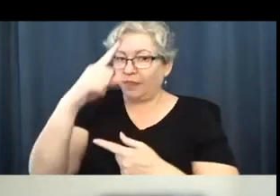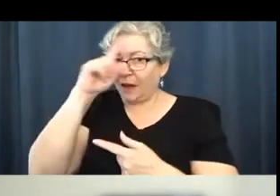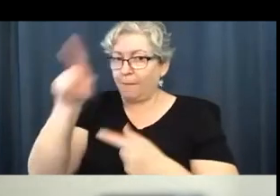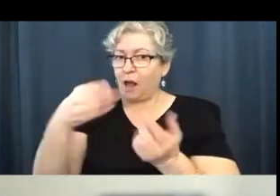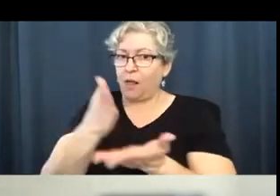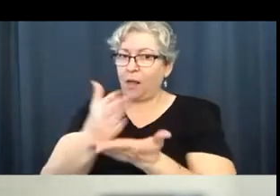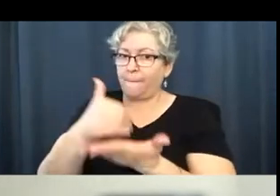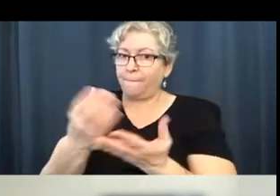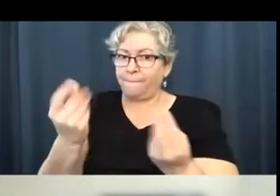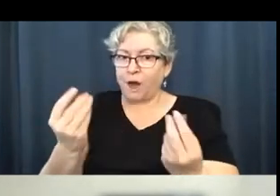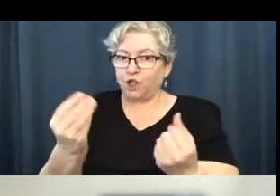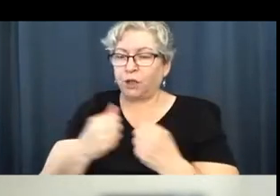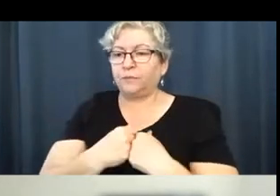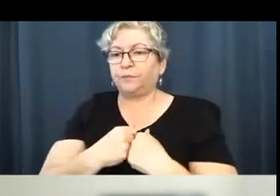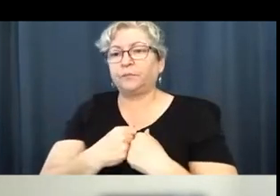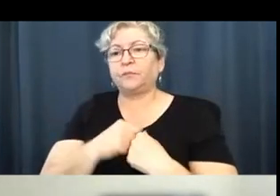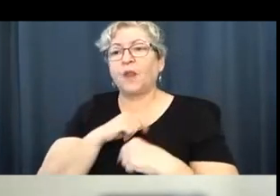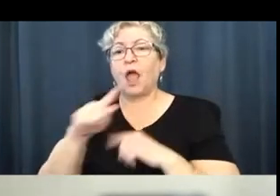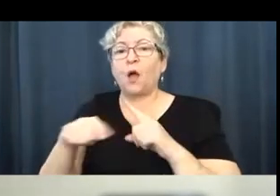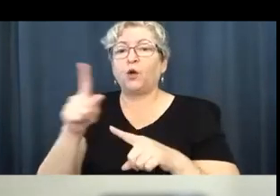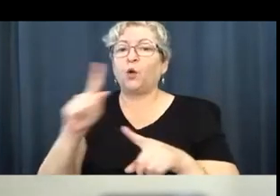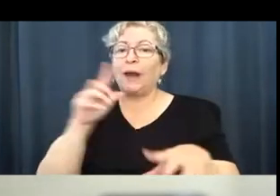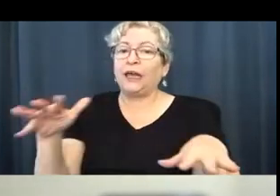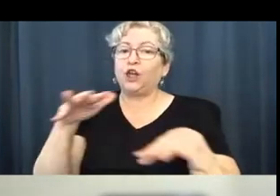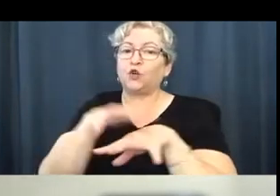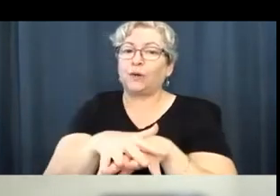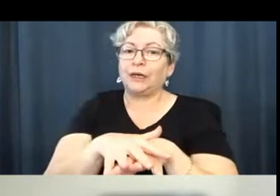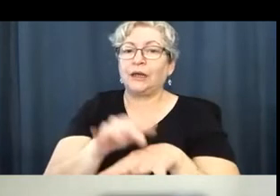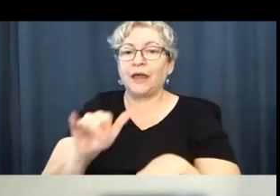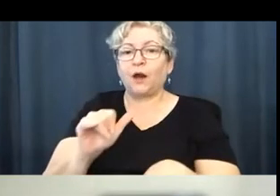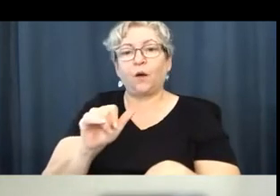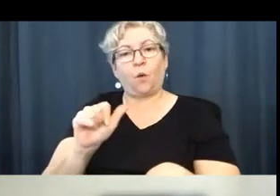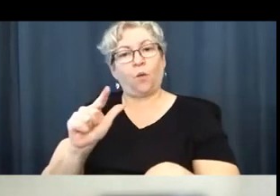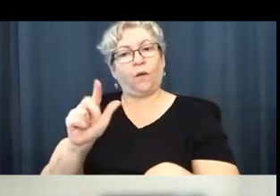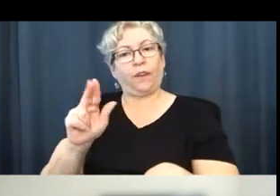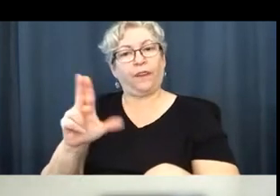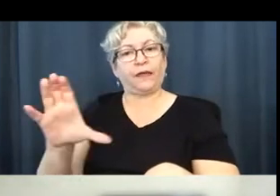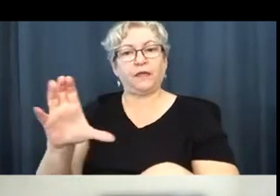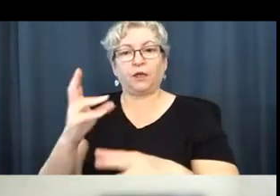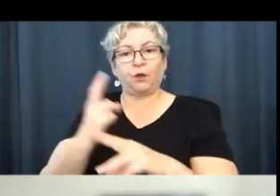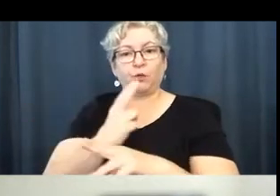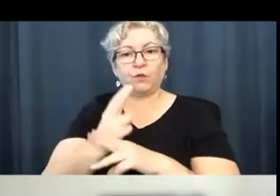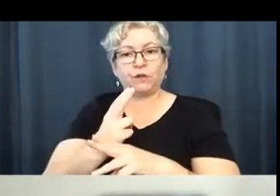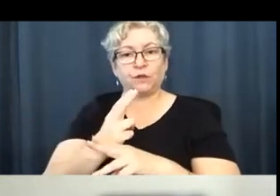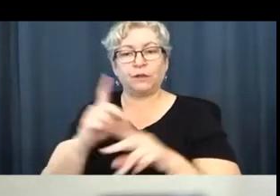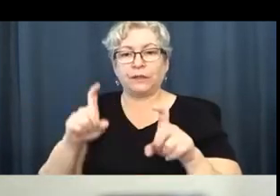Also when you integrate this authentic user testing throughout the process, you avoid that issue of boy,